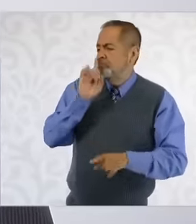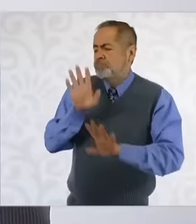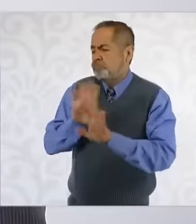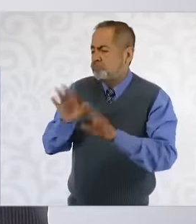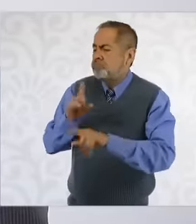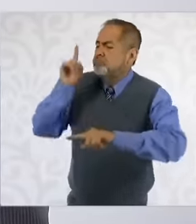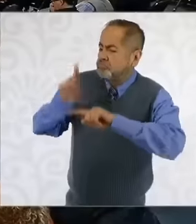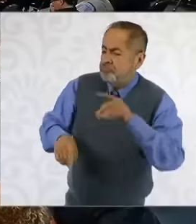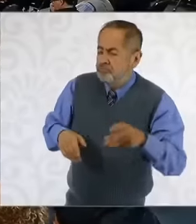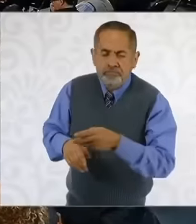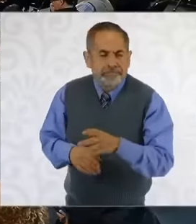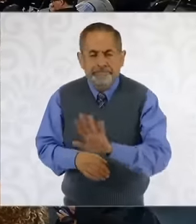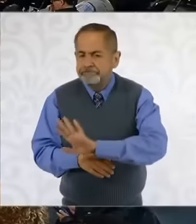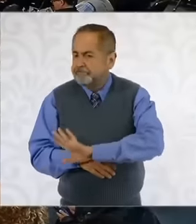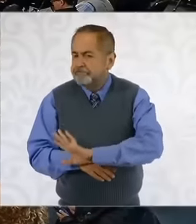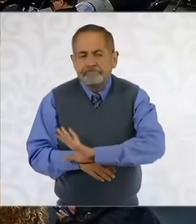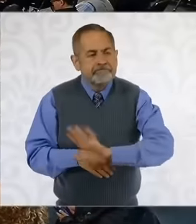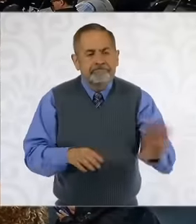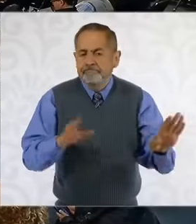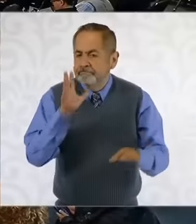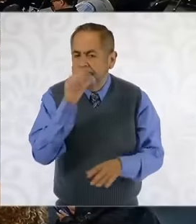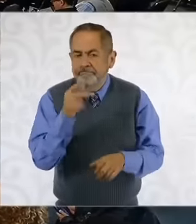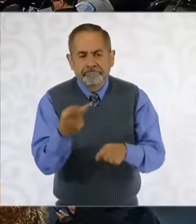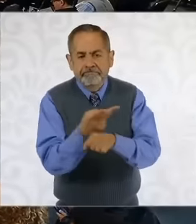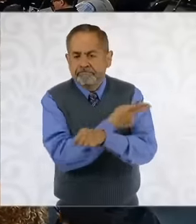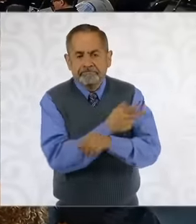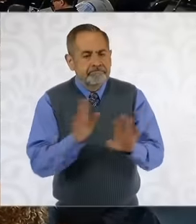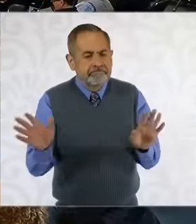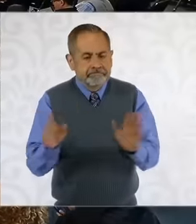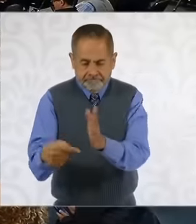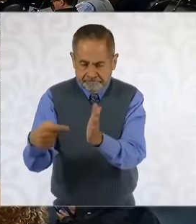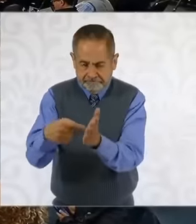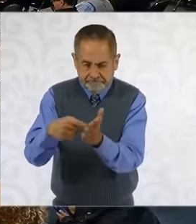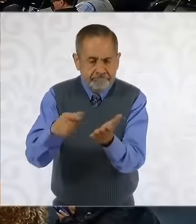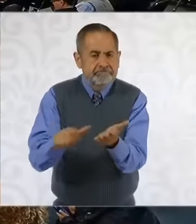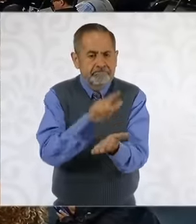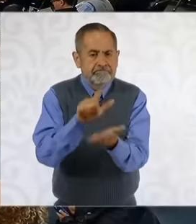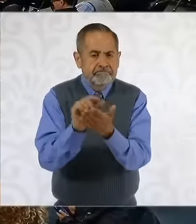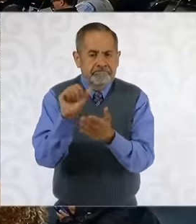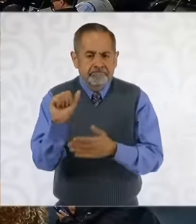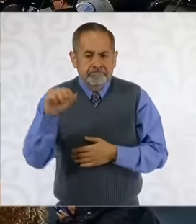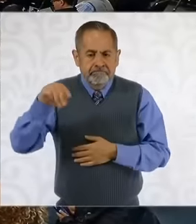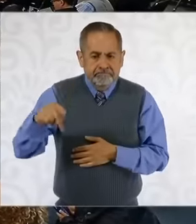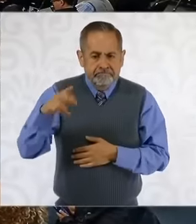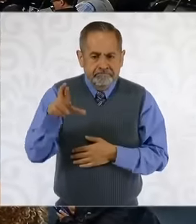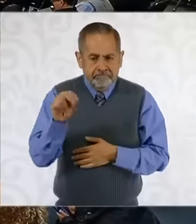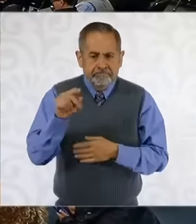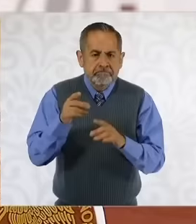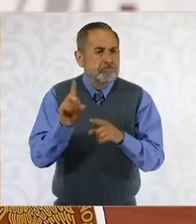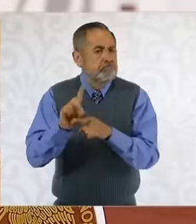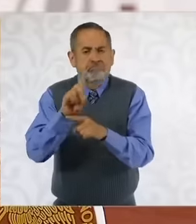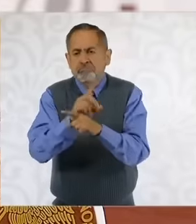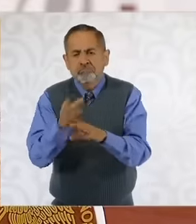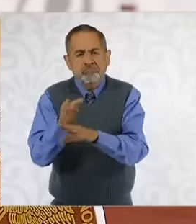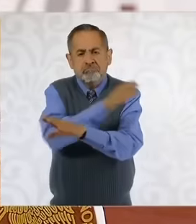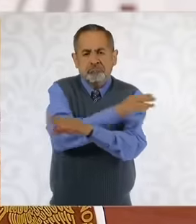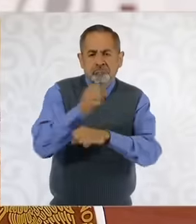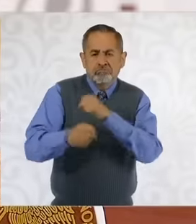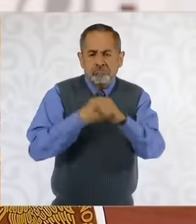the opposite is already provided for in the law. of protection in force as of 2013 article